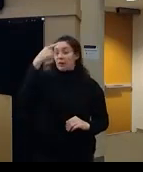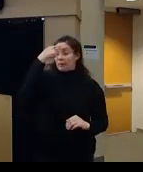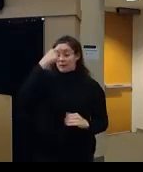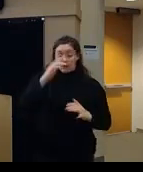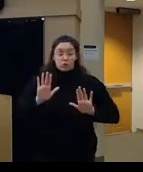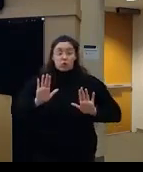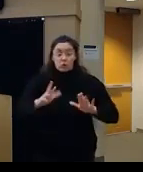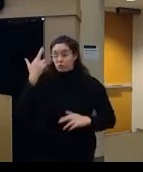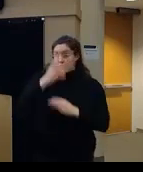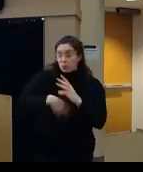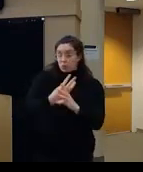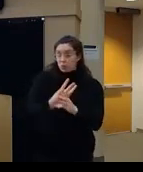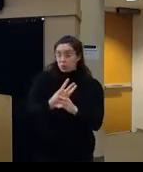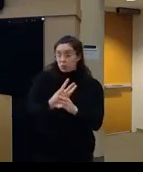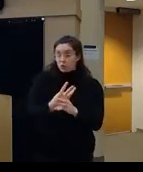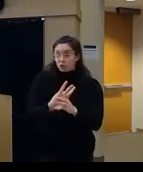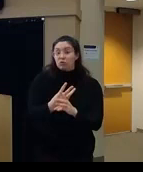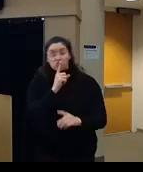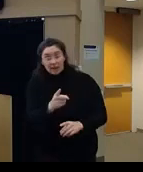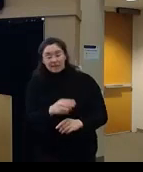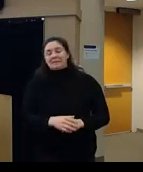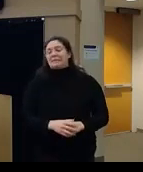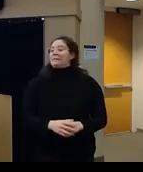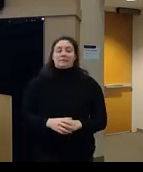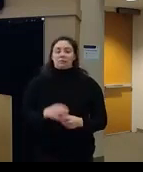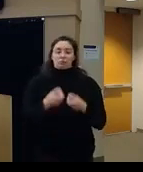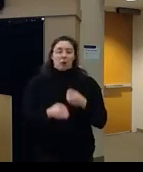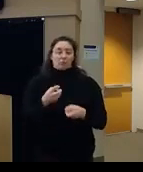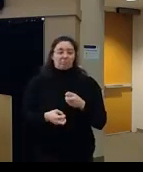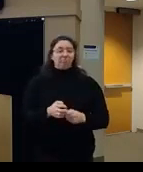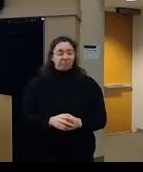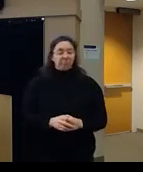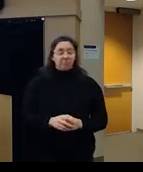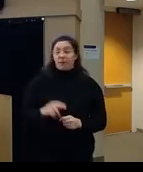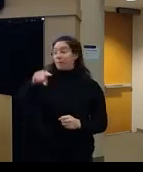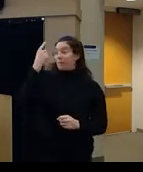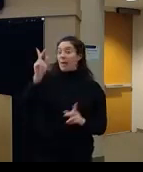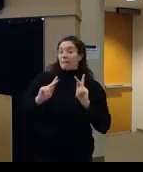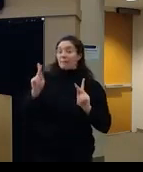yours then you got problems and that's where we are now that black folks we don't have our own